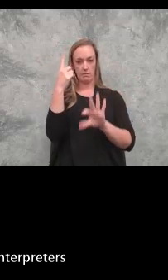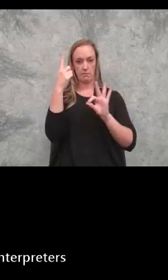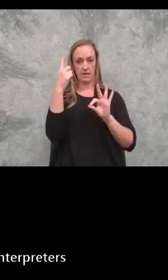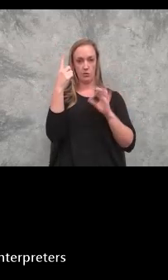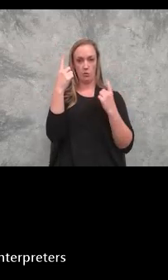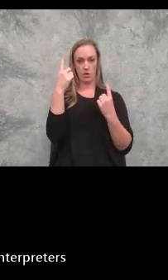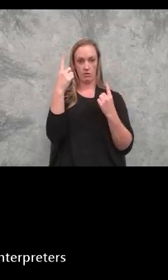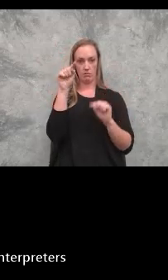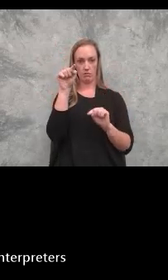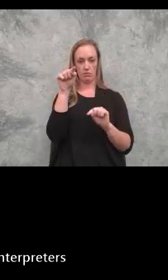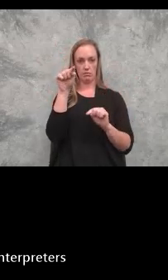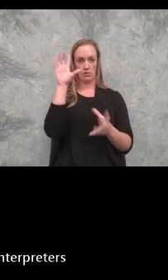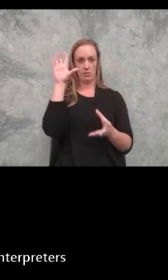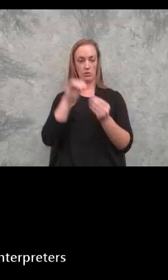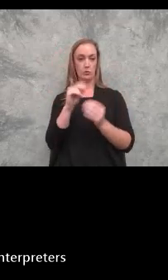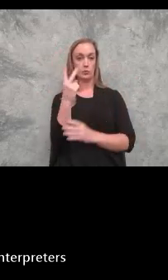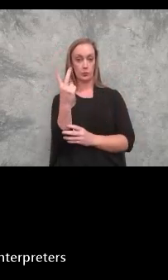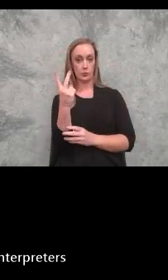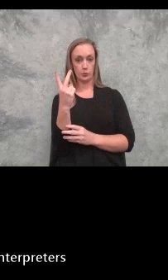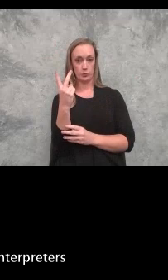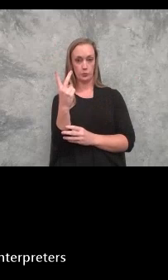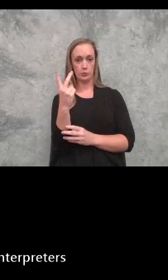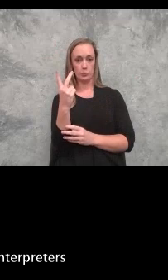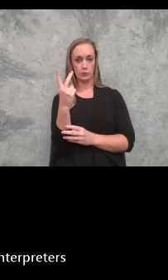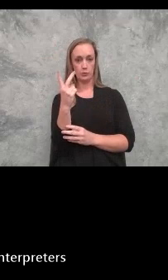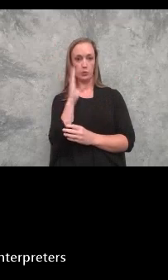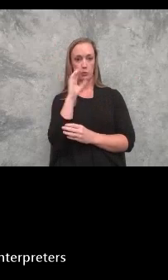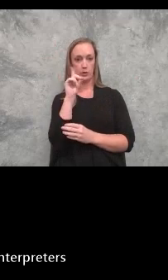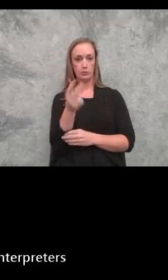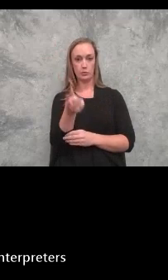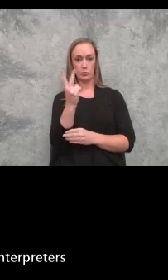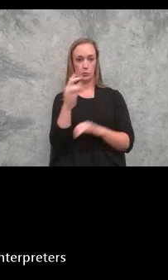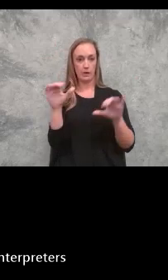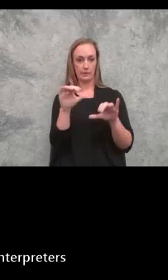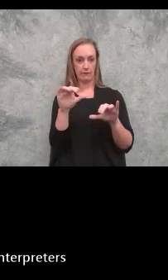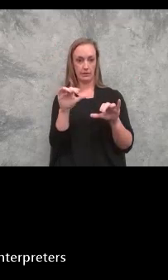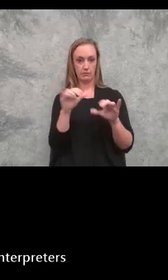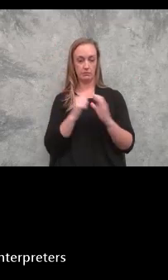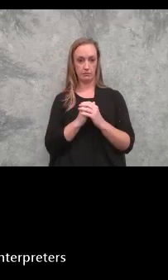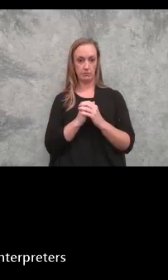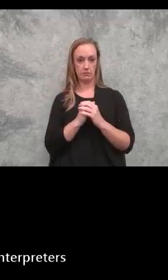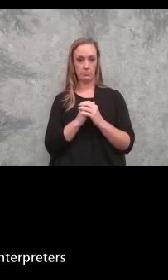and one of the two items from the bottom row, so you'll end up doing two different activities,